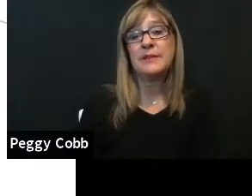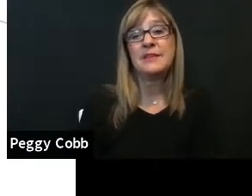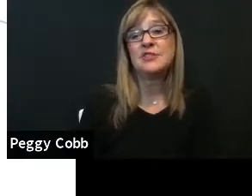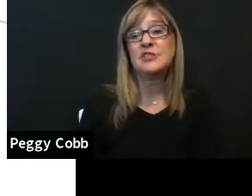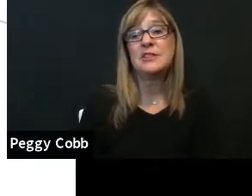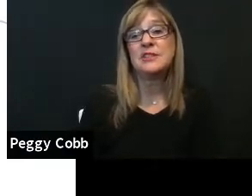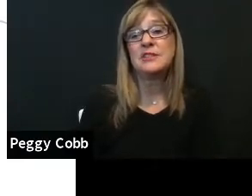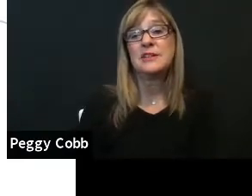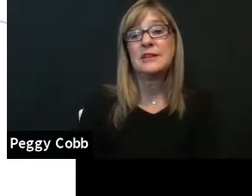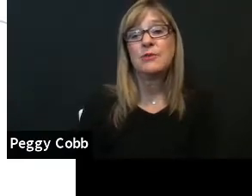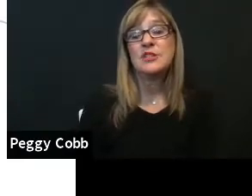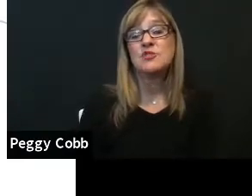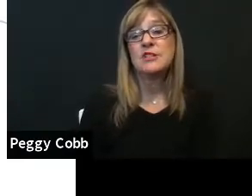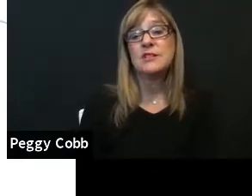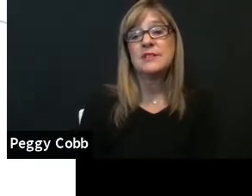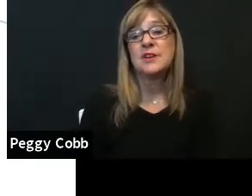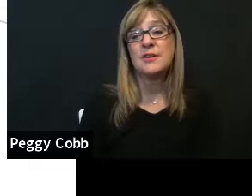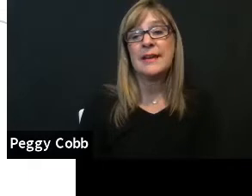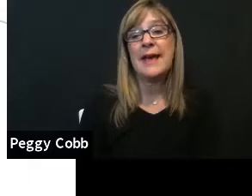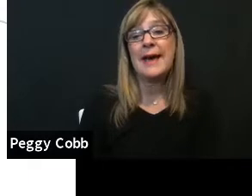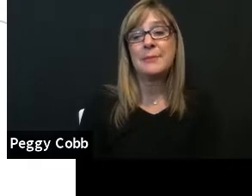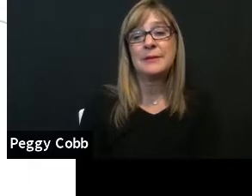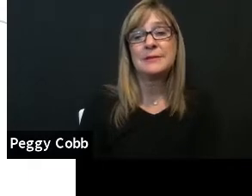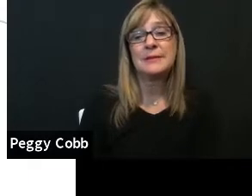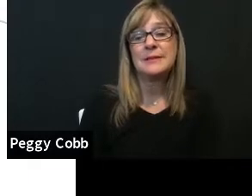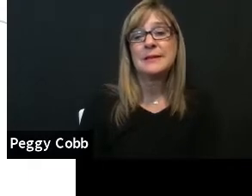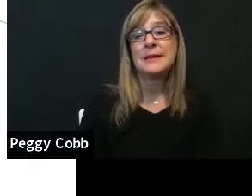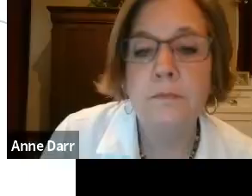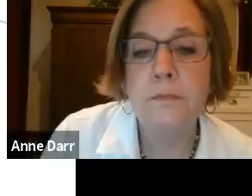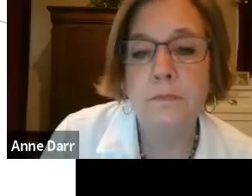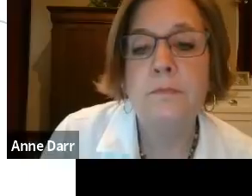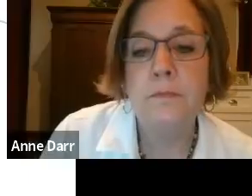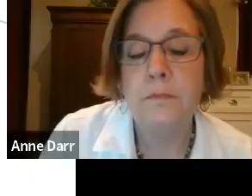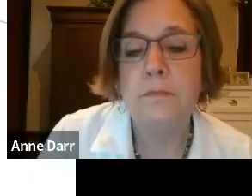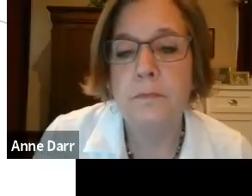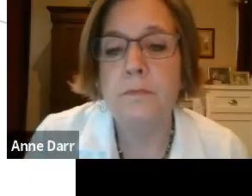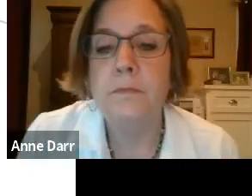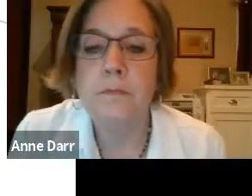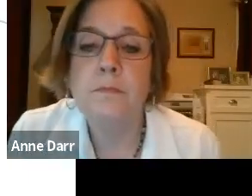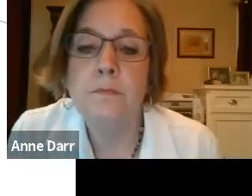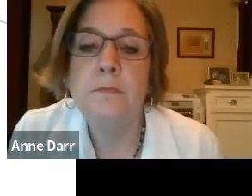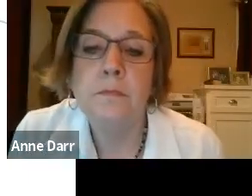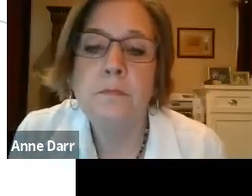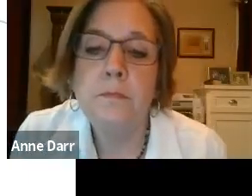but this year registration has already happened and because the camps are so limited